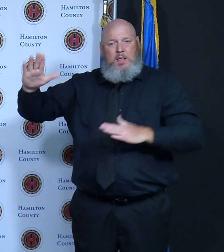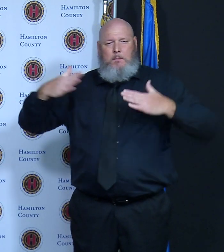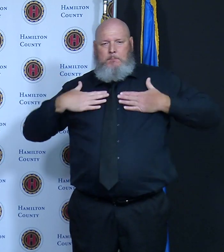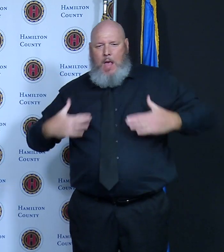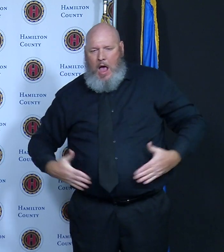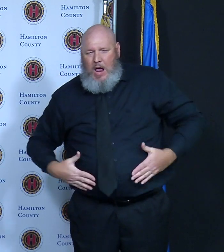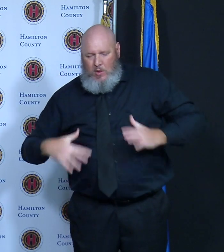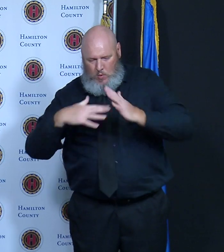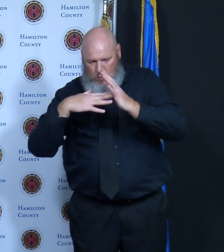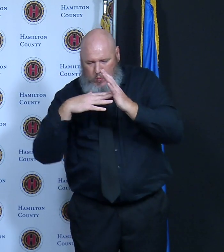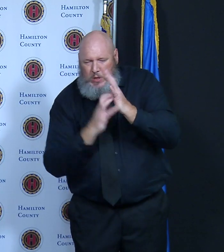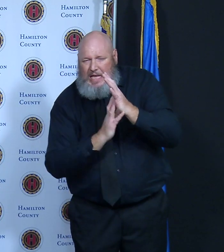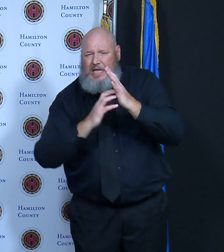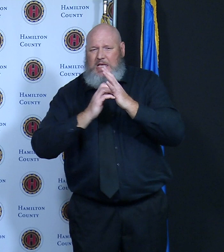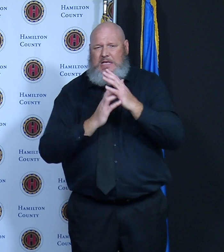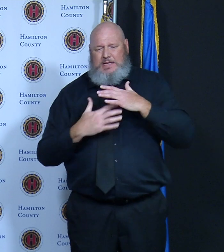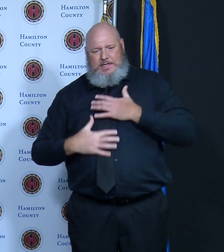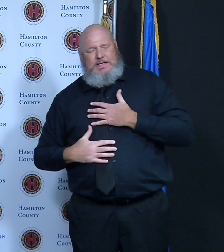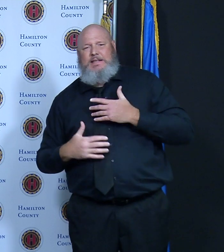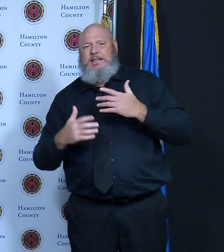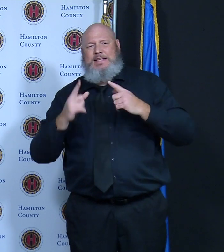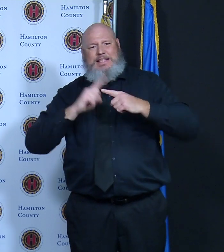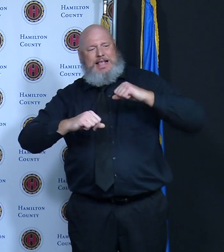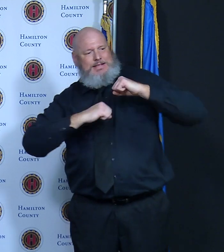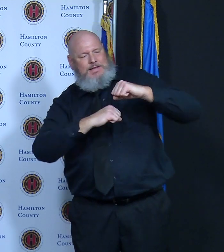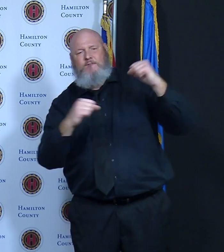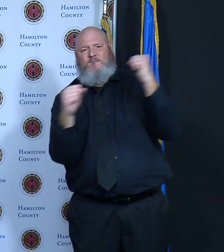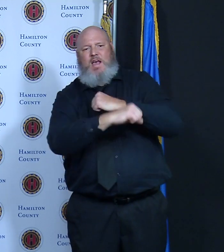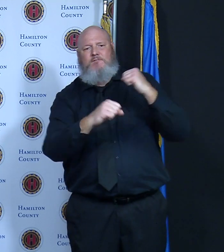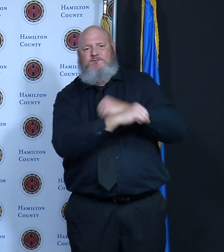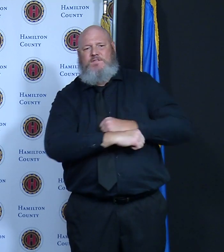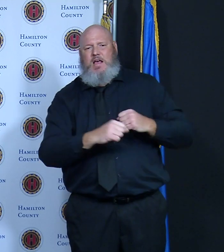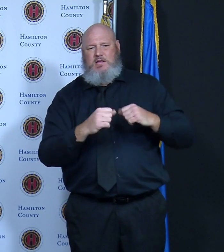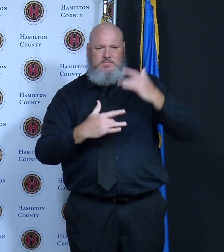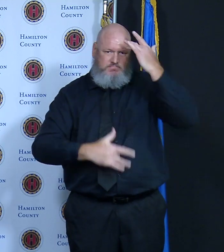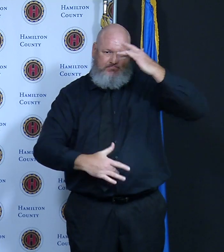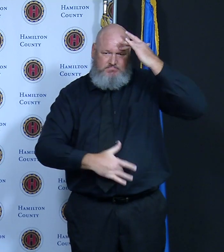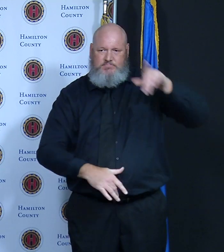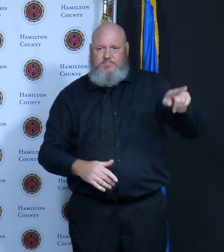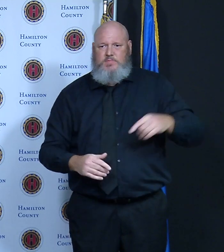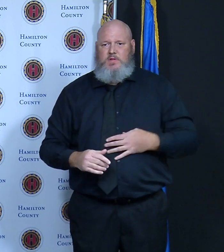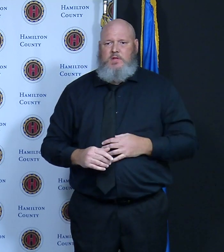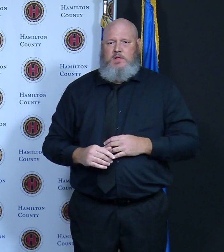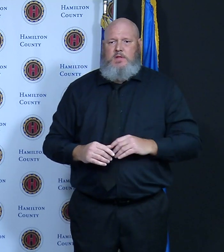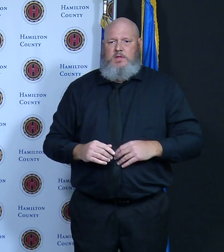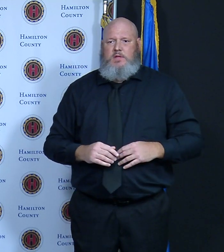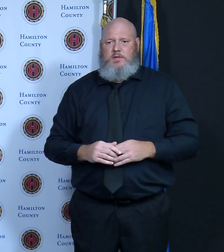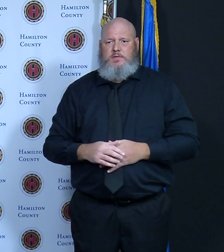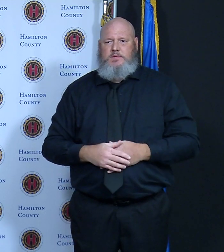and so that's been the advice given so maroc solid on what who's being texted